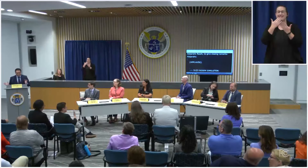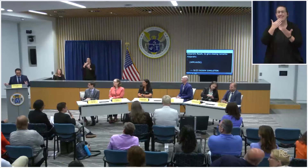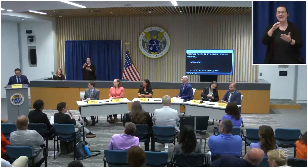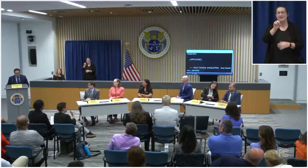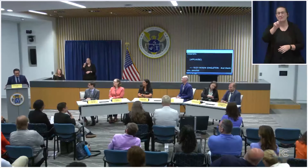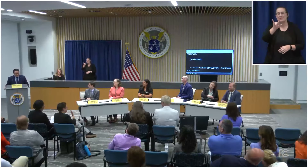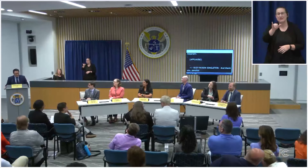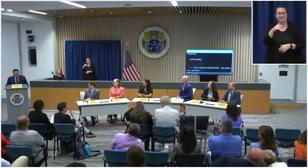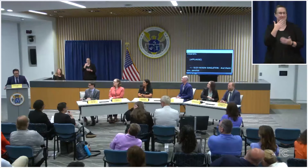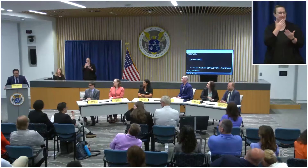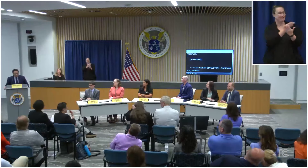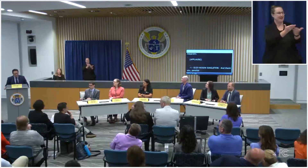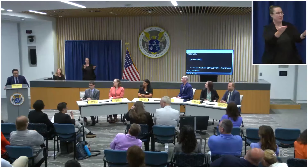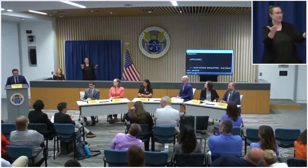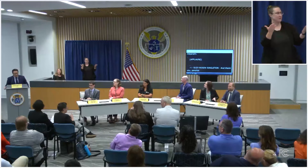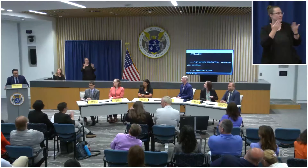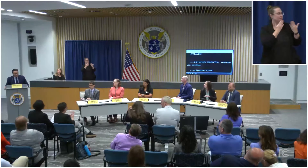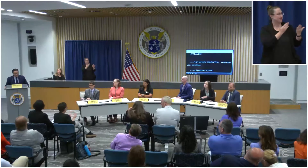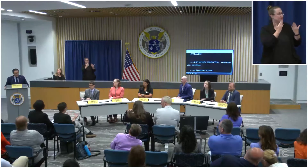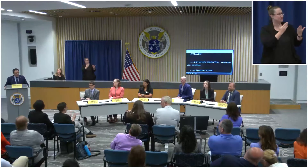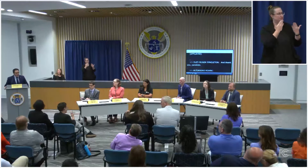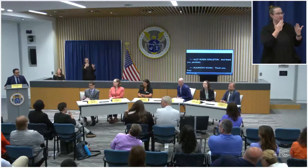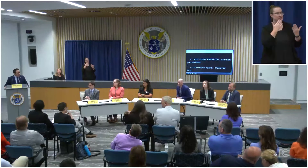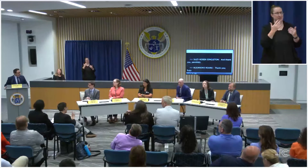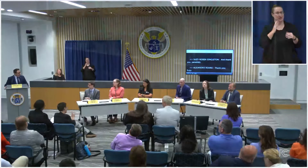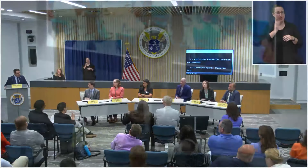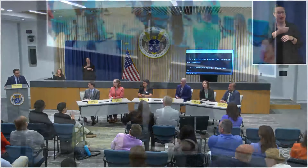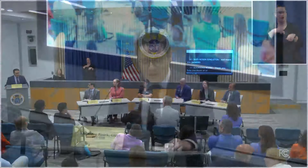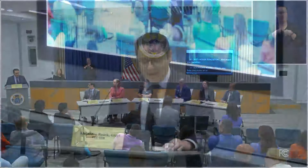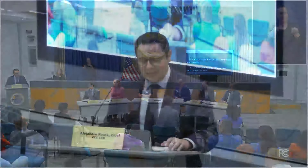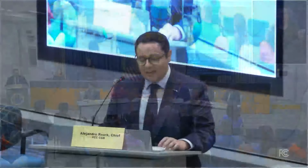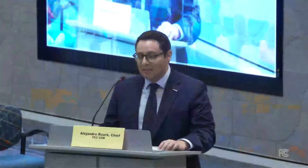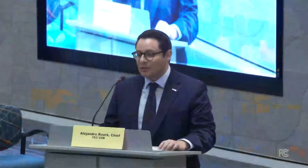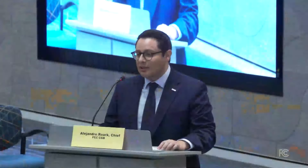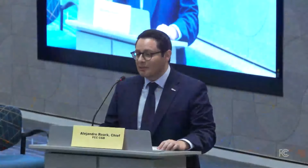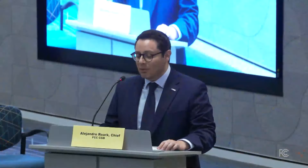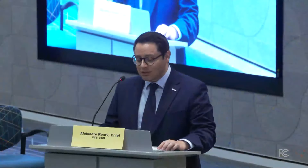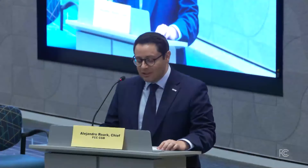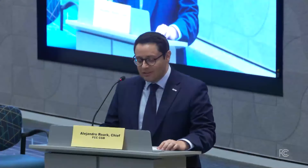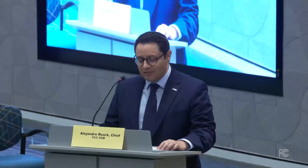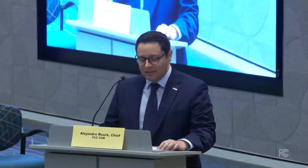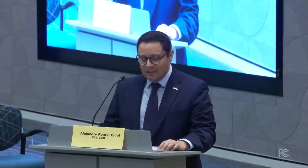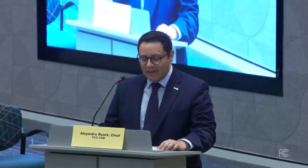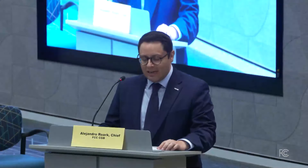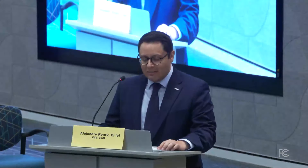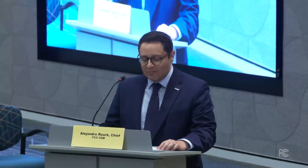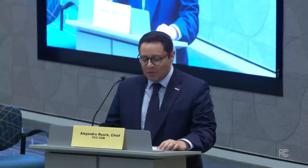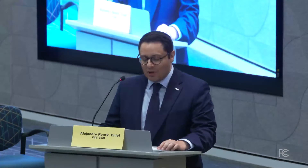SUZY ROSEN SINGLETON: AND THANK YOU, PANELISTS. THANK YOU, SUZY AND THANK ALL OF YOU AGAIN TODAY TO OUR